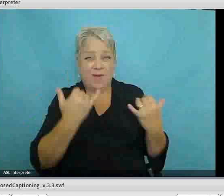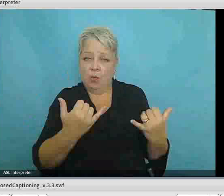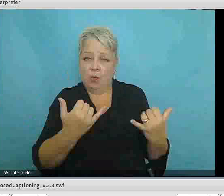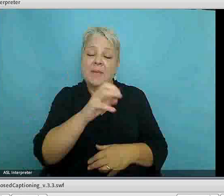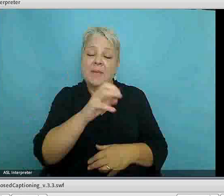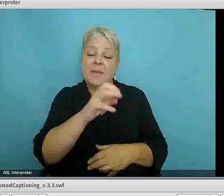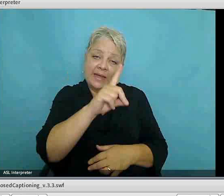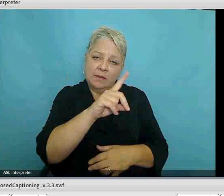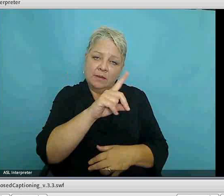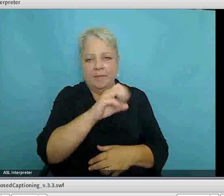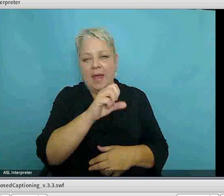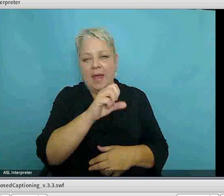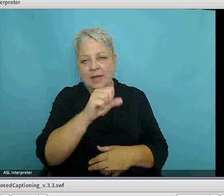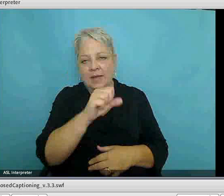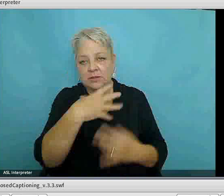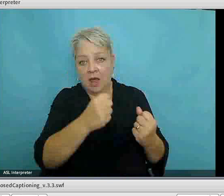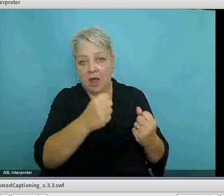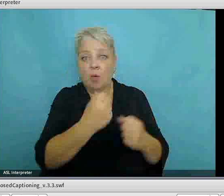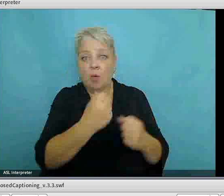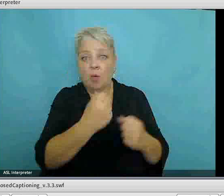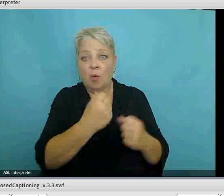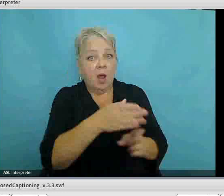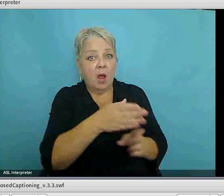home and community-based waivers.